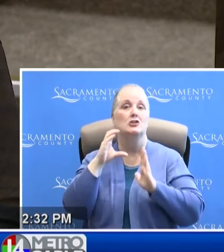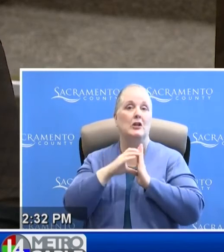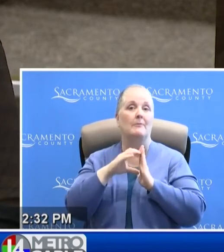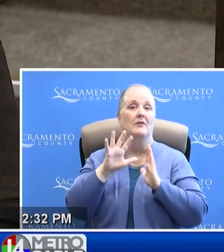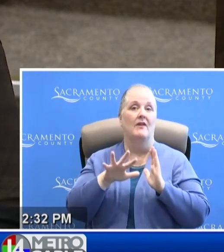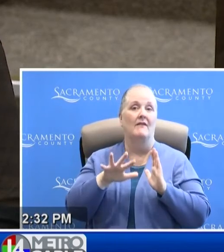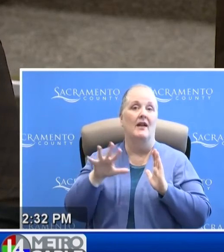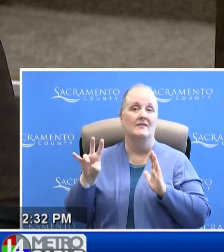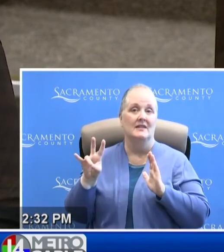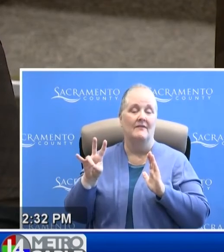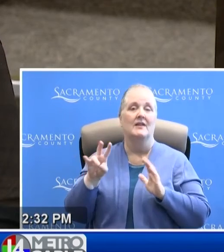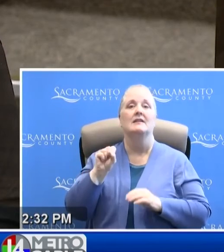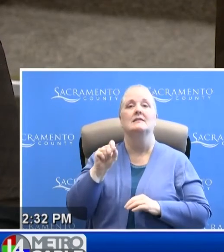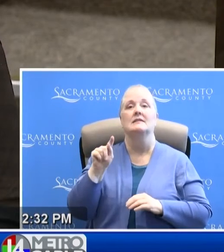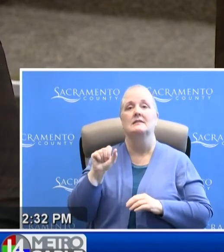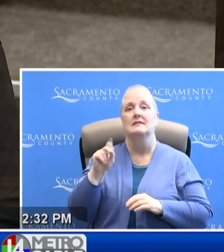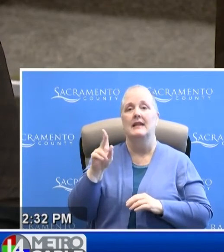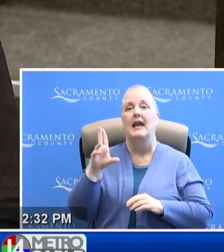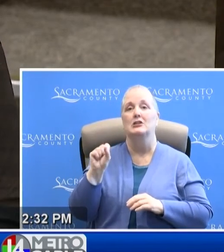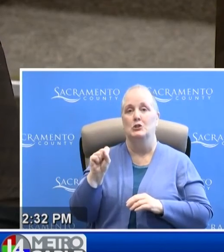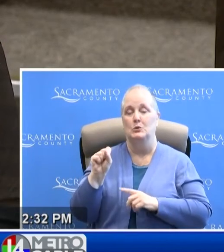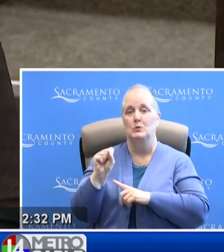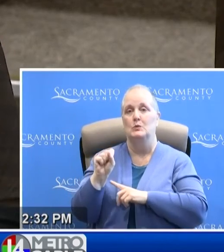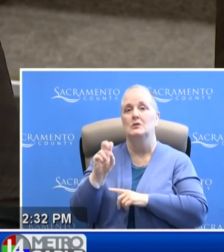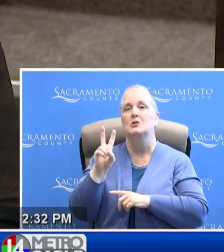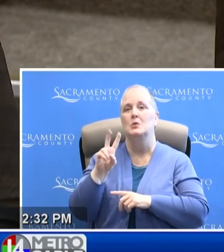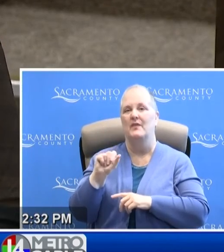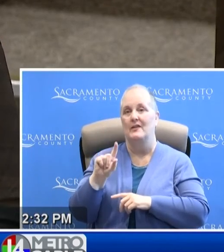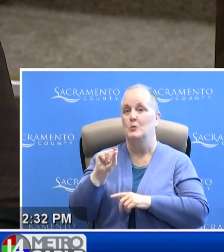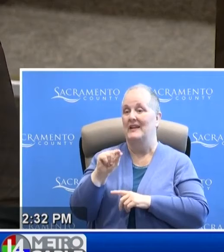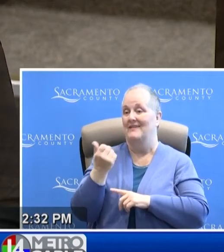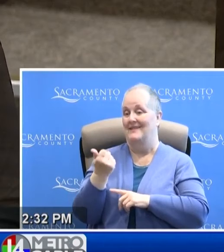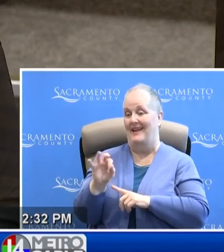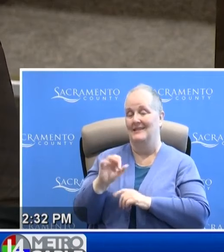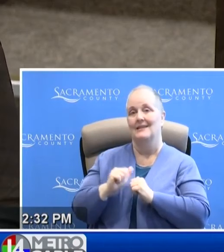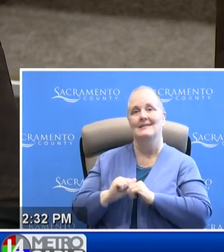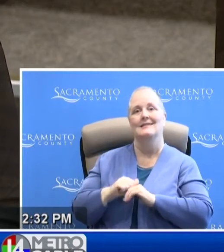Statutes of 2019, establishing new criteria